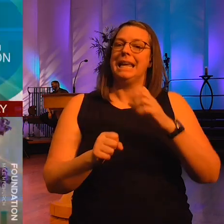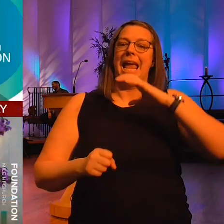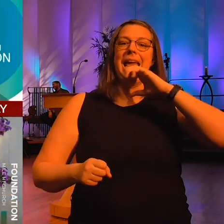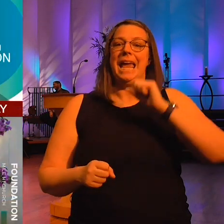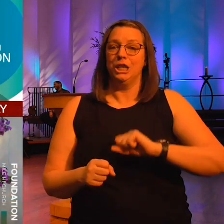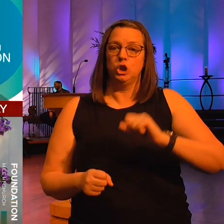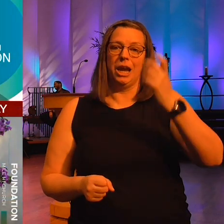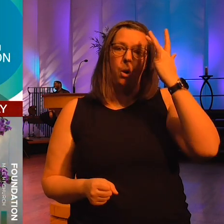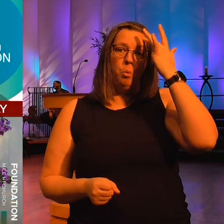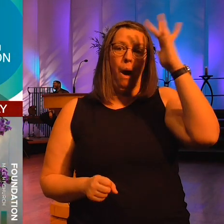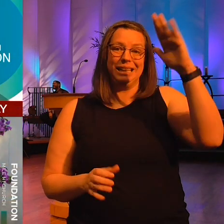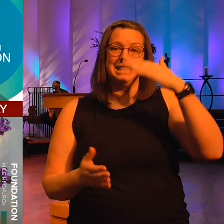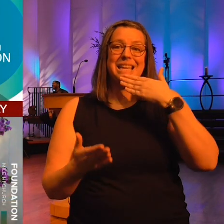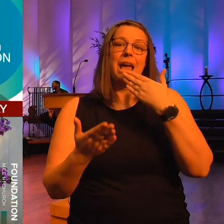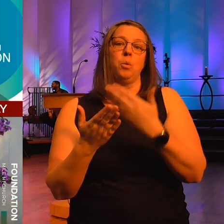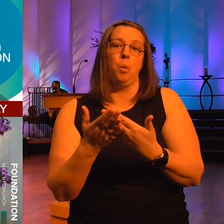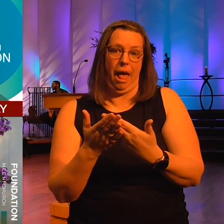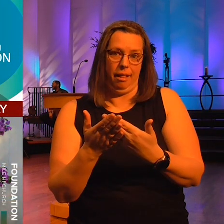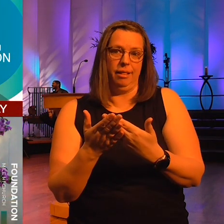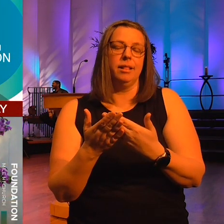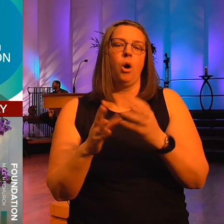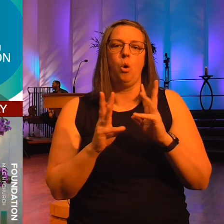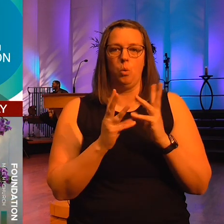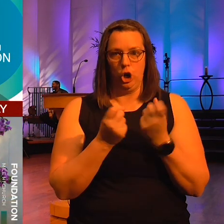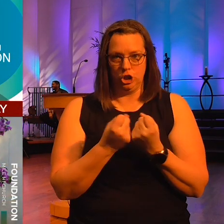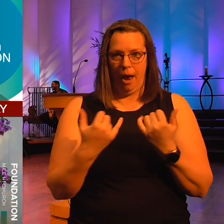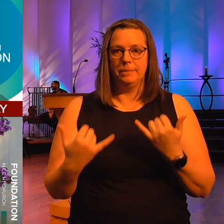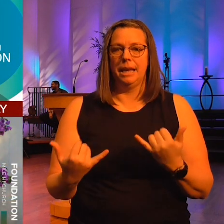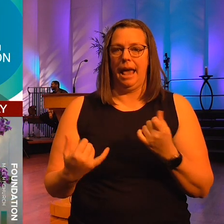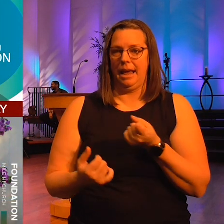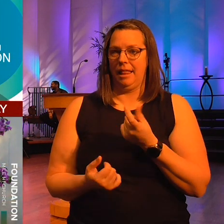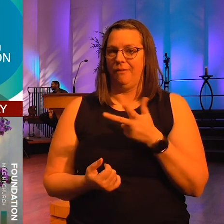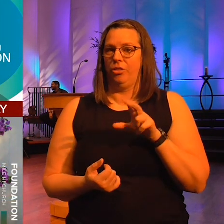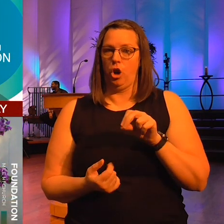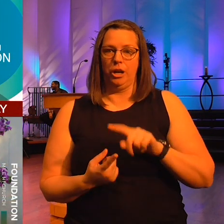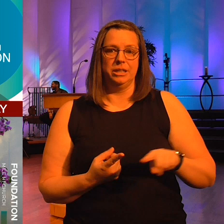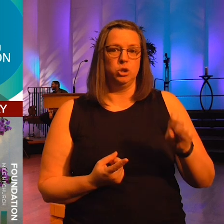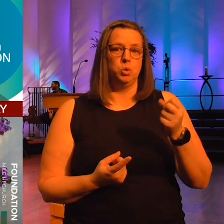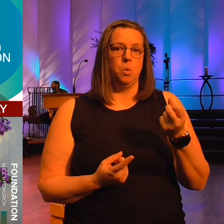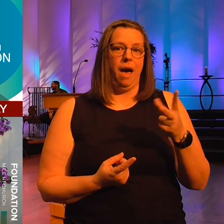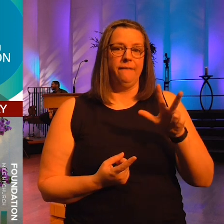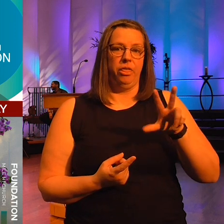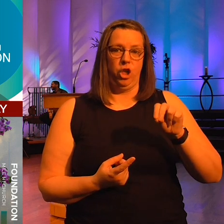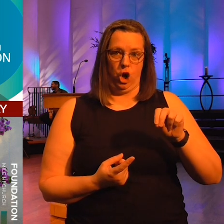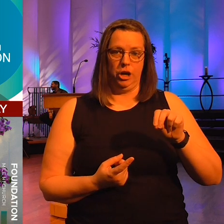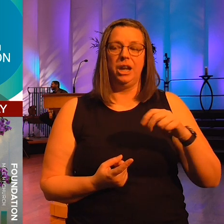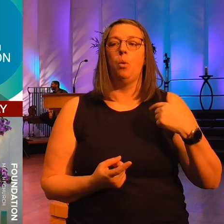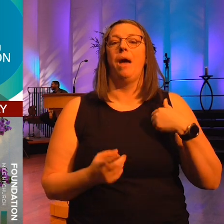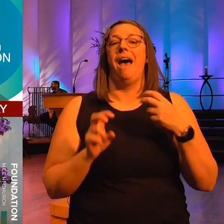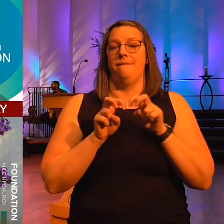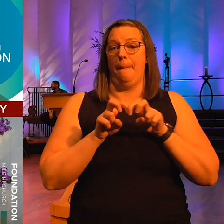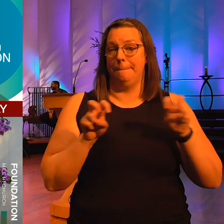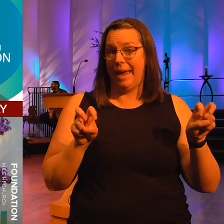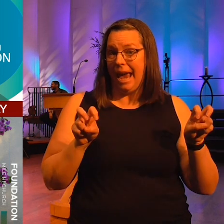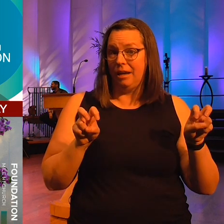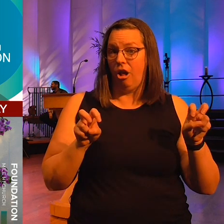vote 11:30 to 12:30 and we have an All-Star expert panel of Mile hires including Dr Patty who'll be